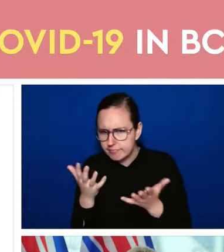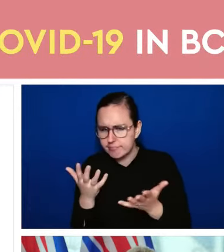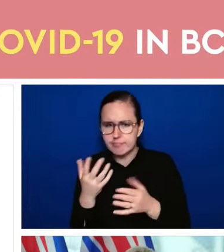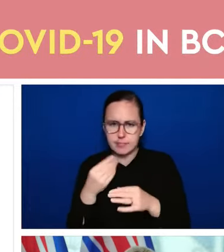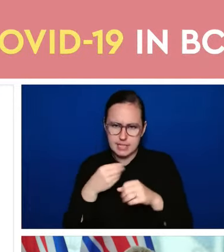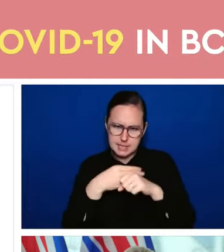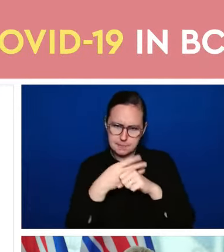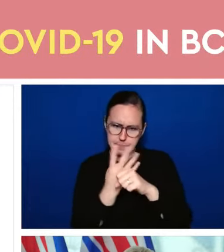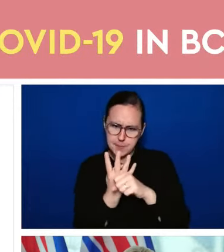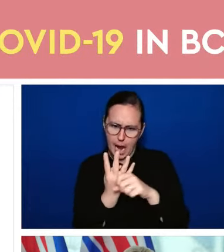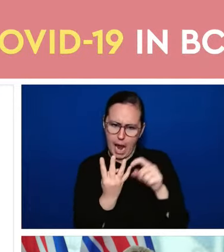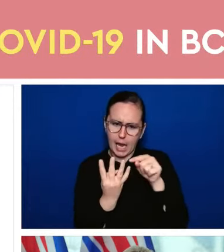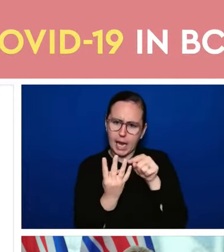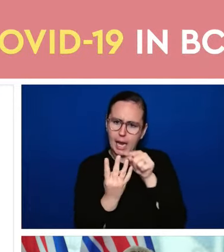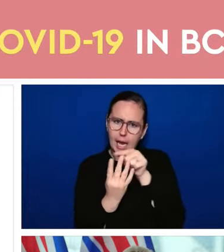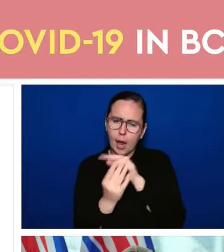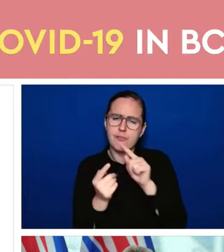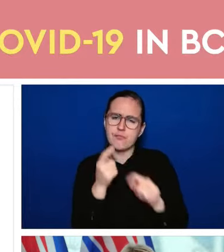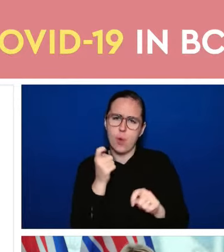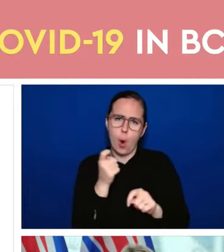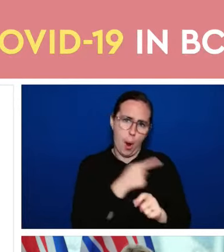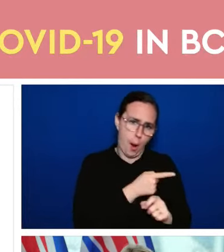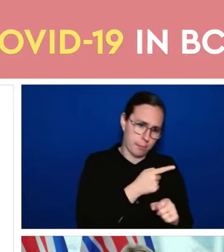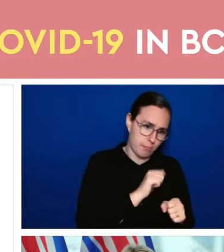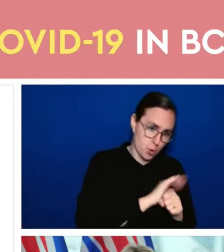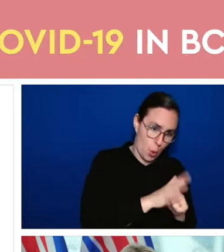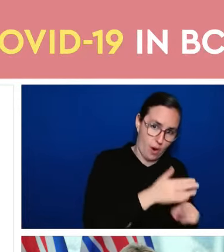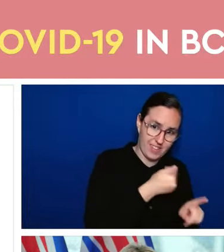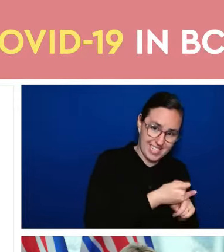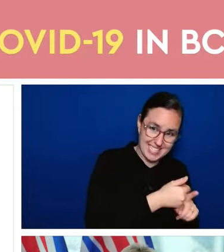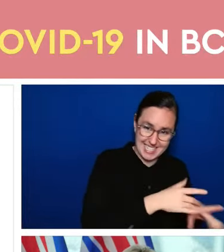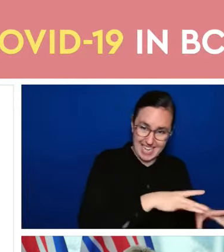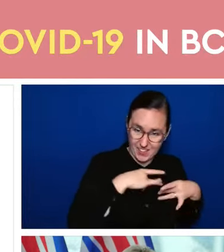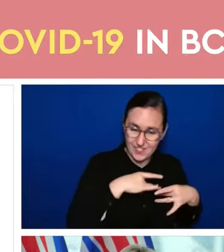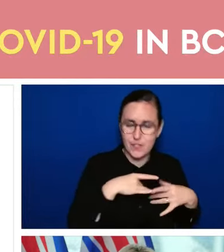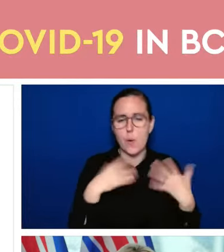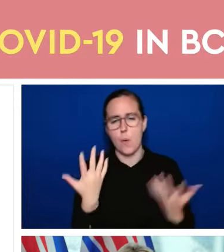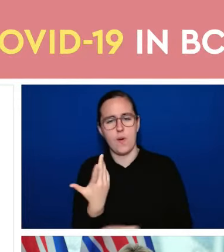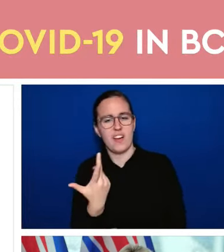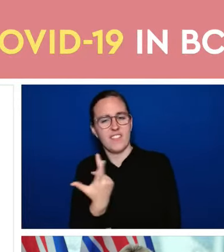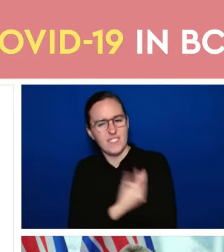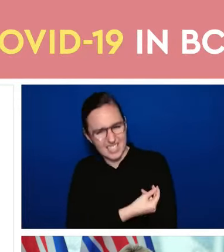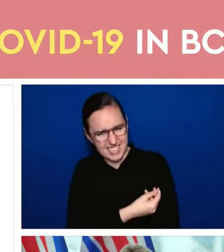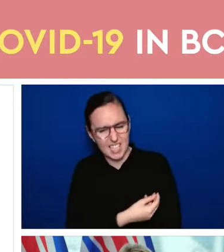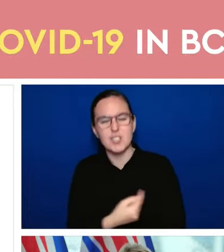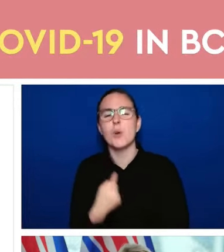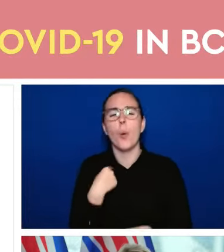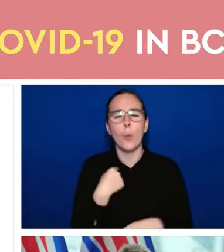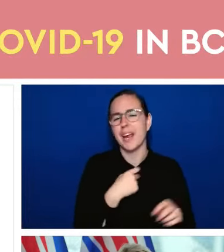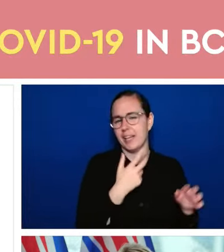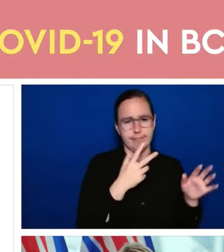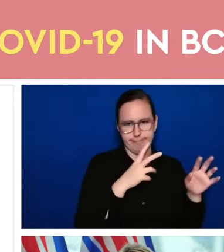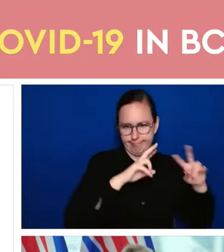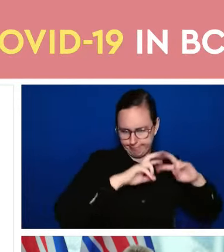we've done across the pendant. Is there we have very low rates of infection in the population